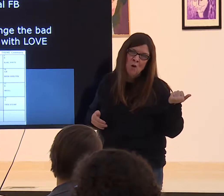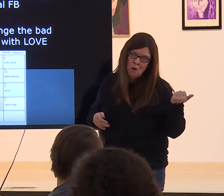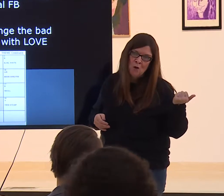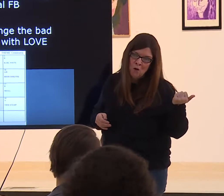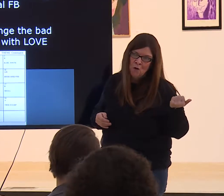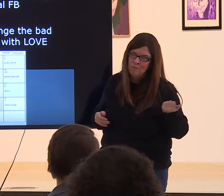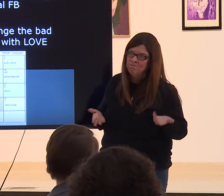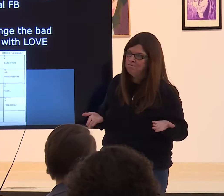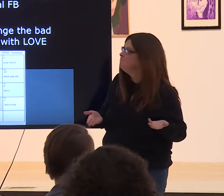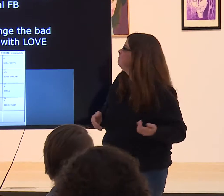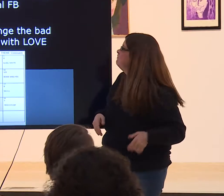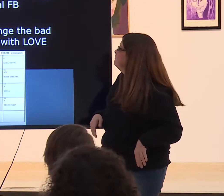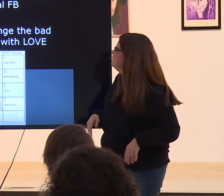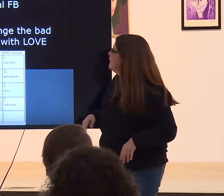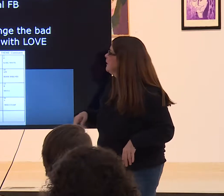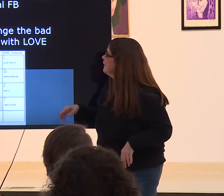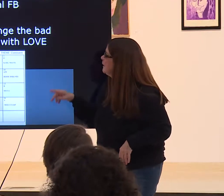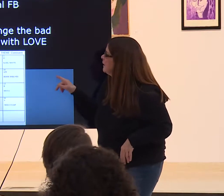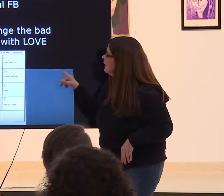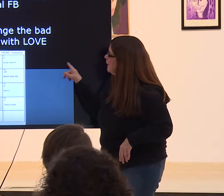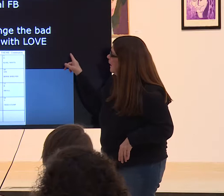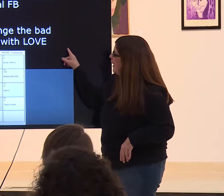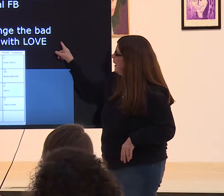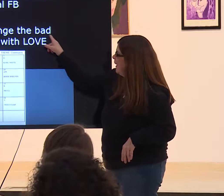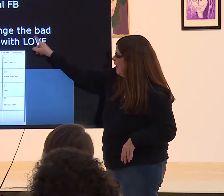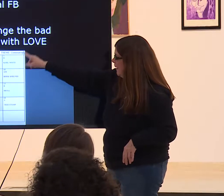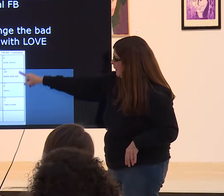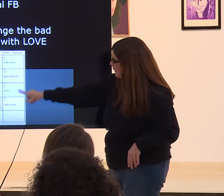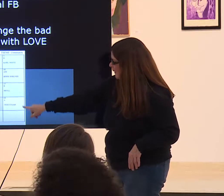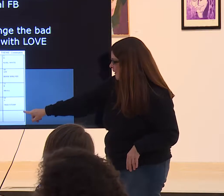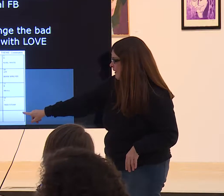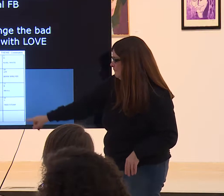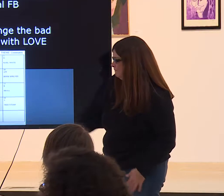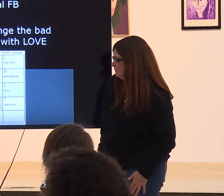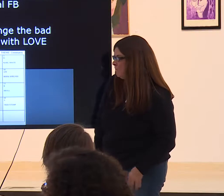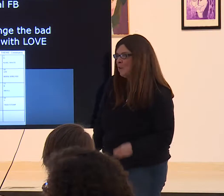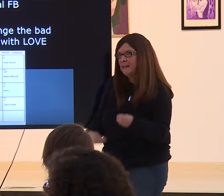You could also just do work on the weekends if that would work for you.